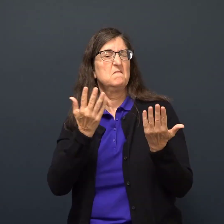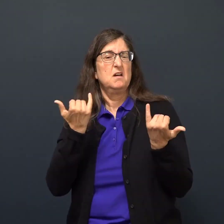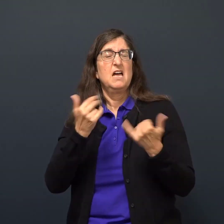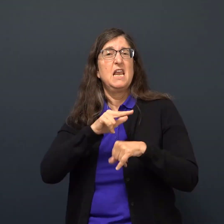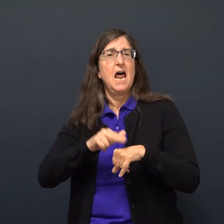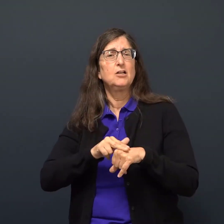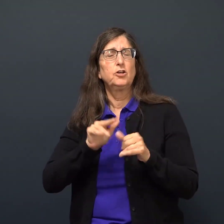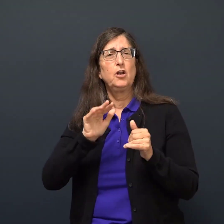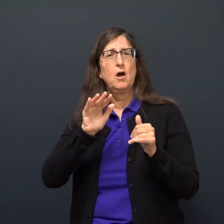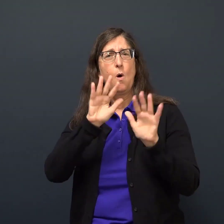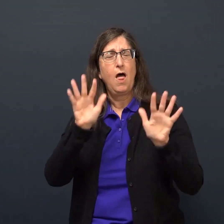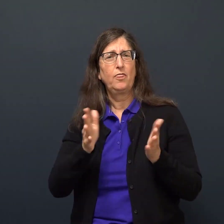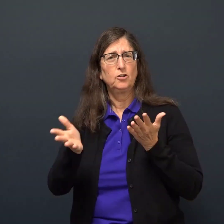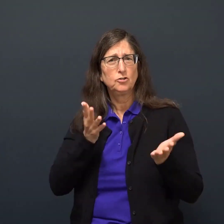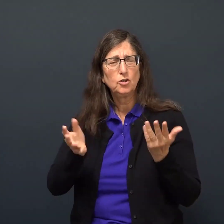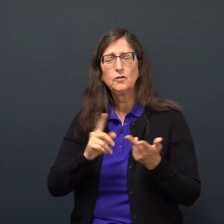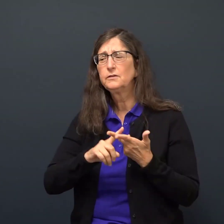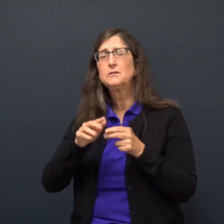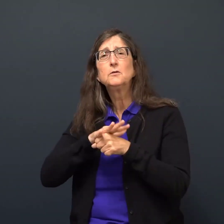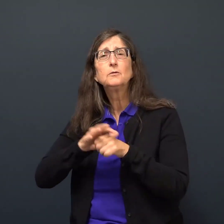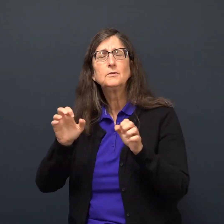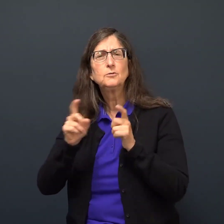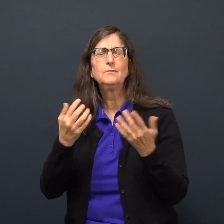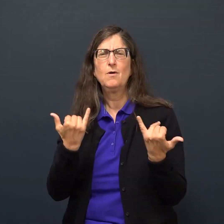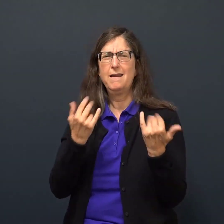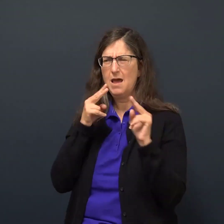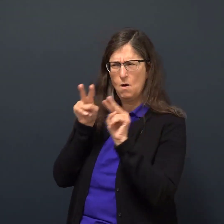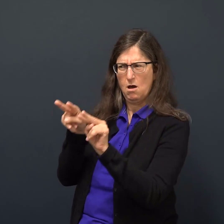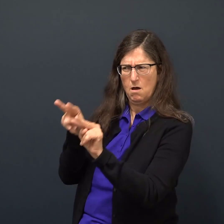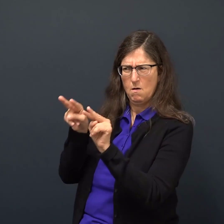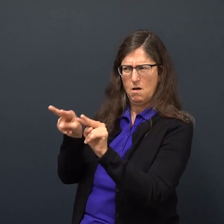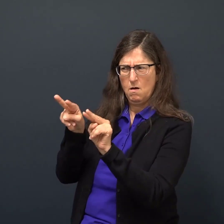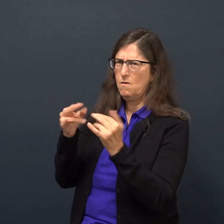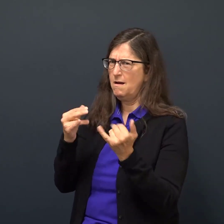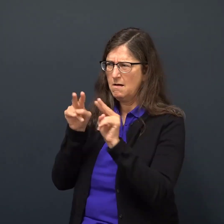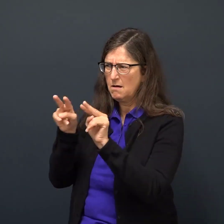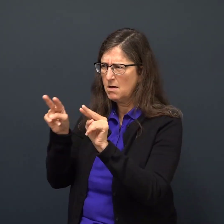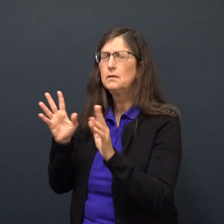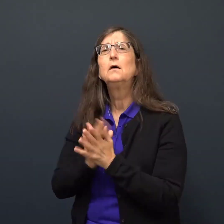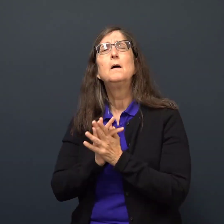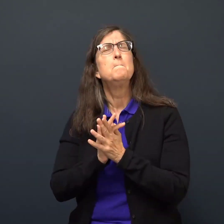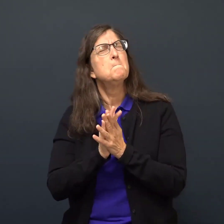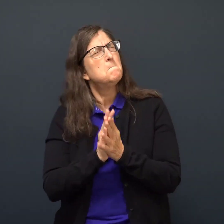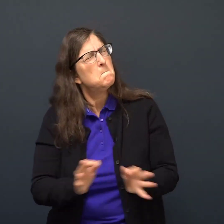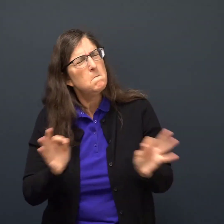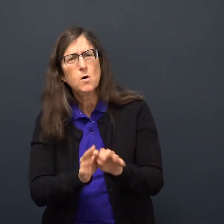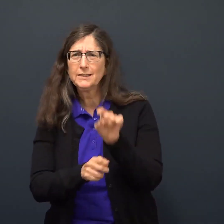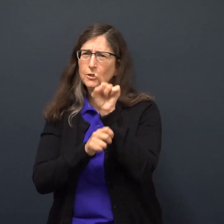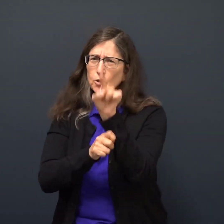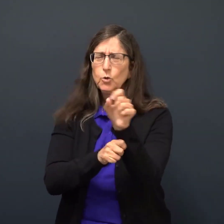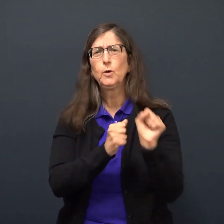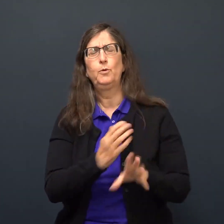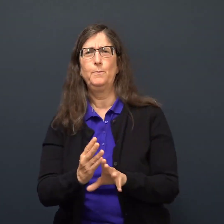The National Weather Service and emergency management agencies are currently watching the hurricane. It is very important that you are prepared for this emergency.